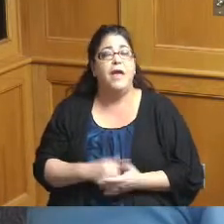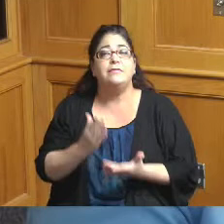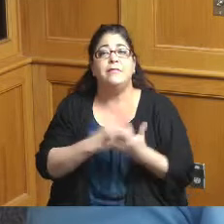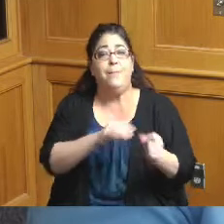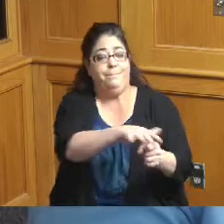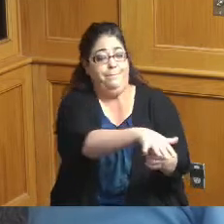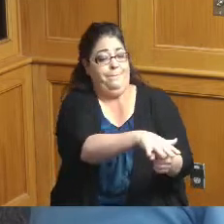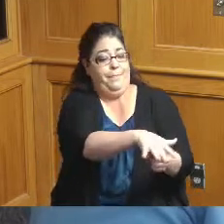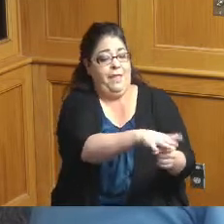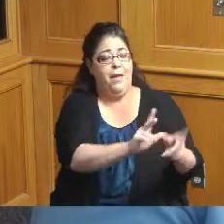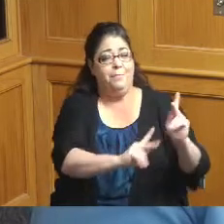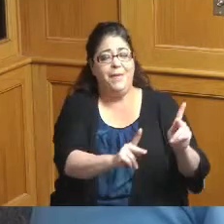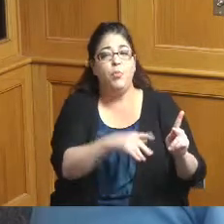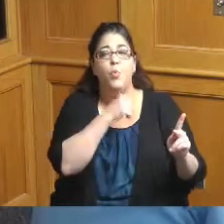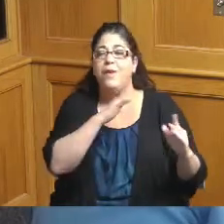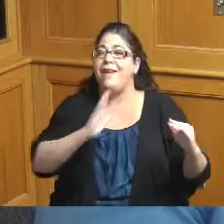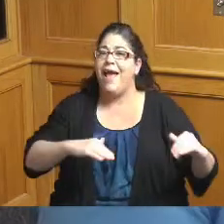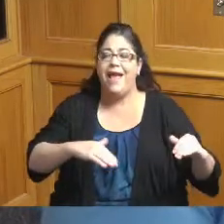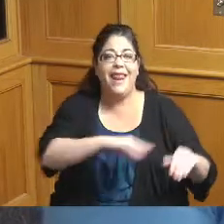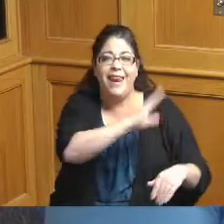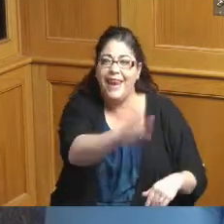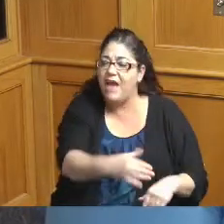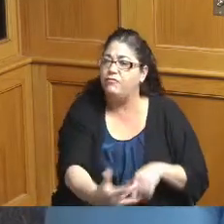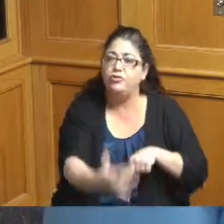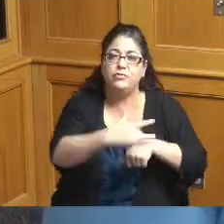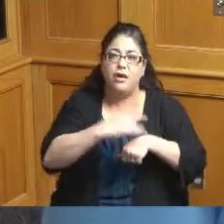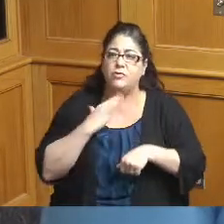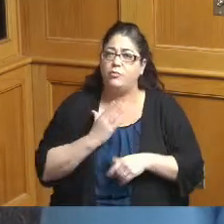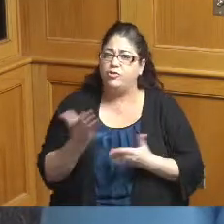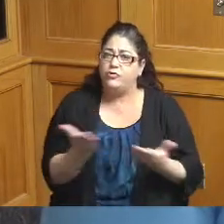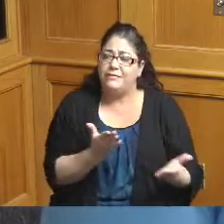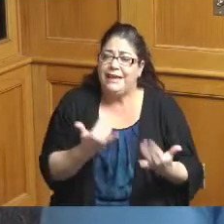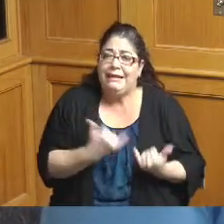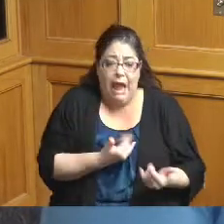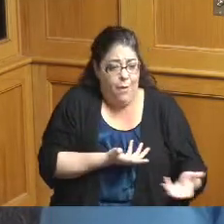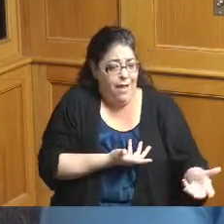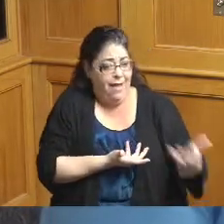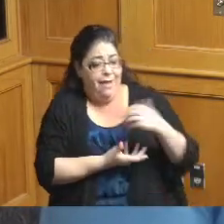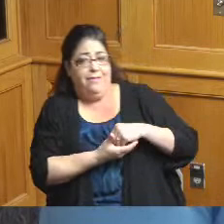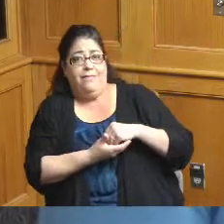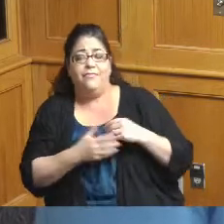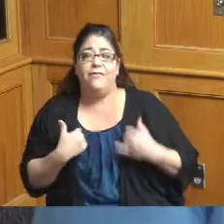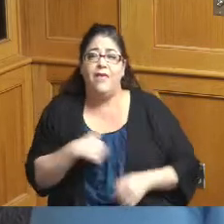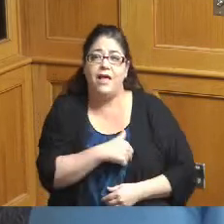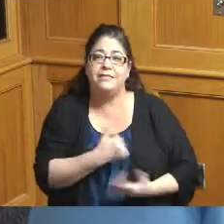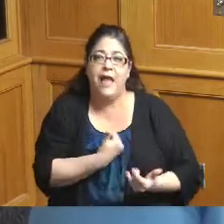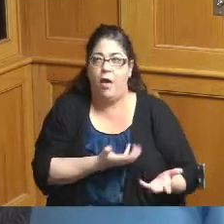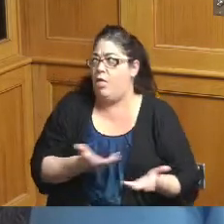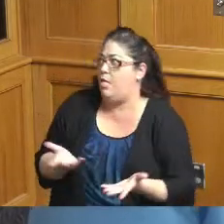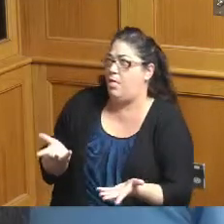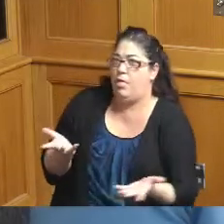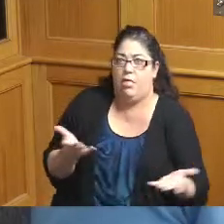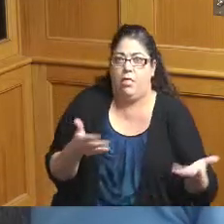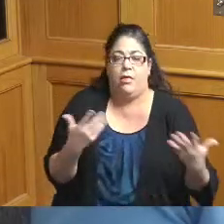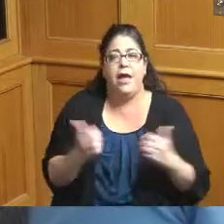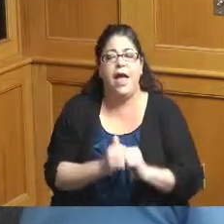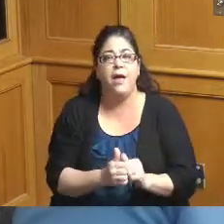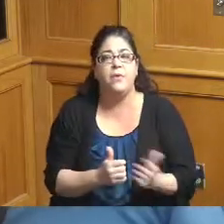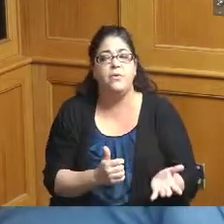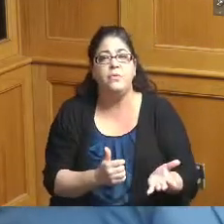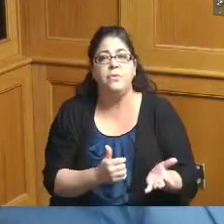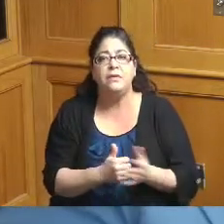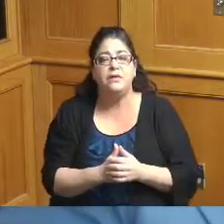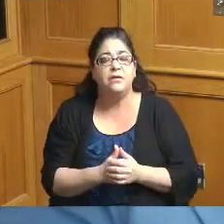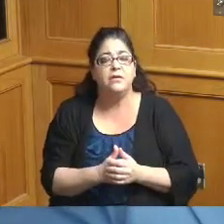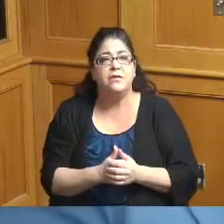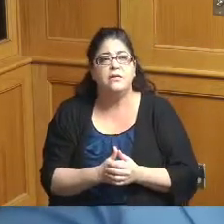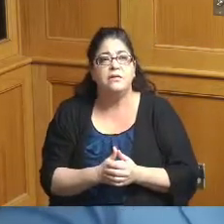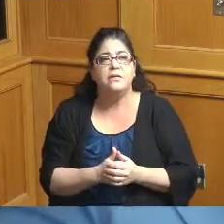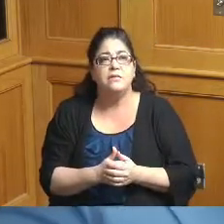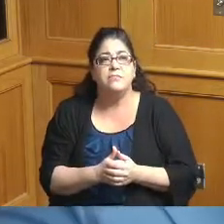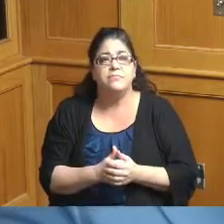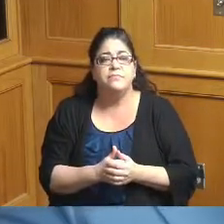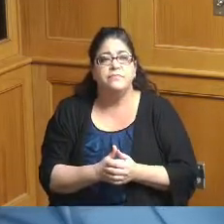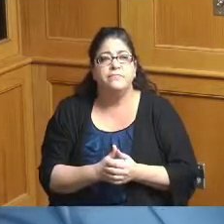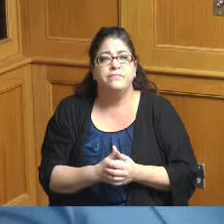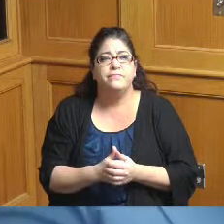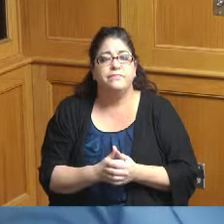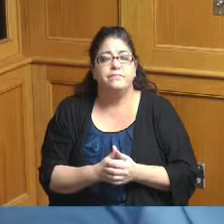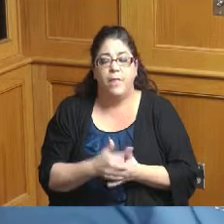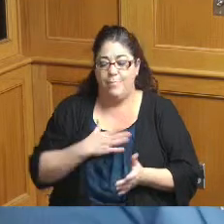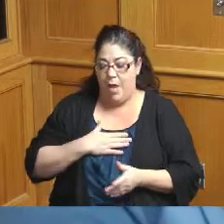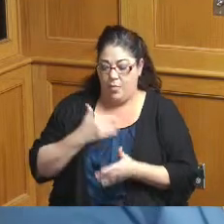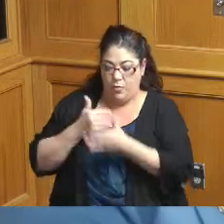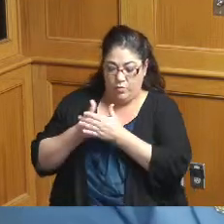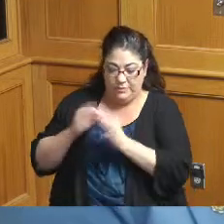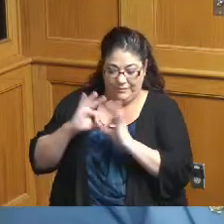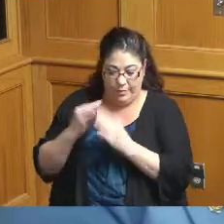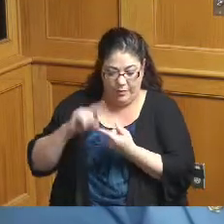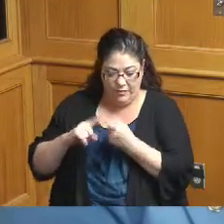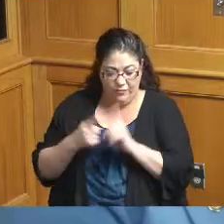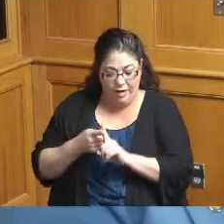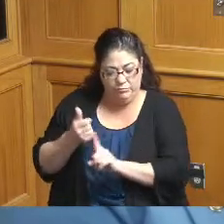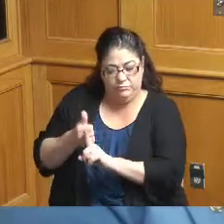had to interact with us but now have to interact very close family friend from years ago her son is